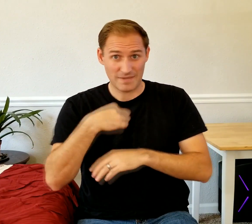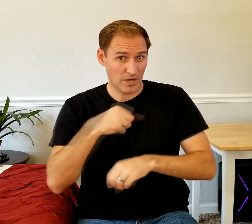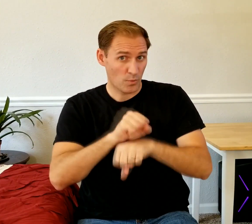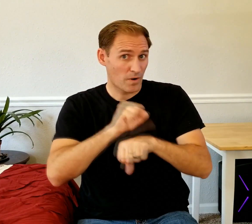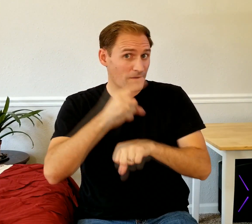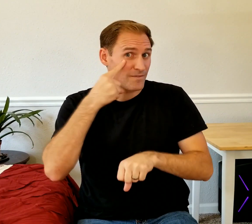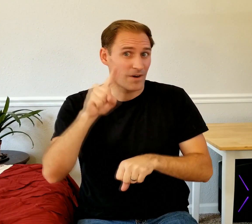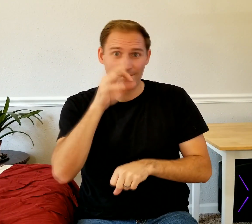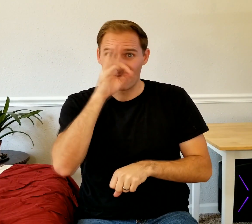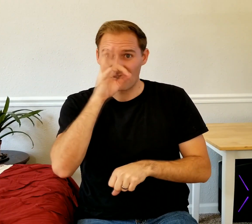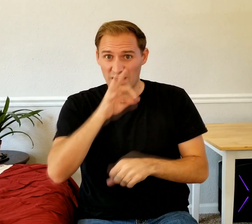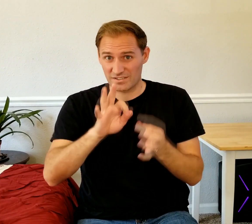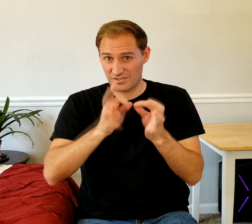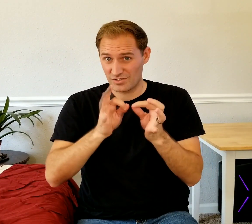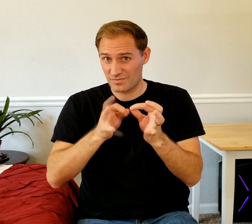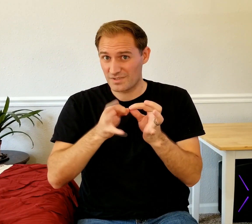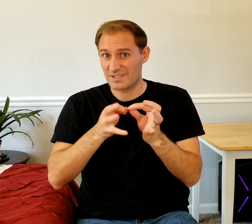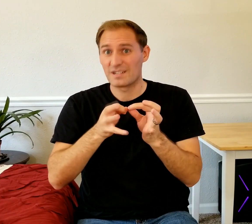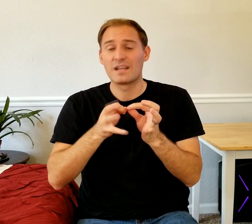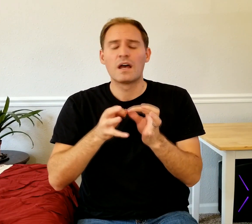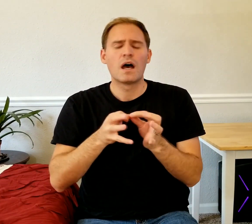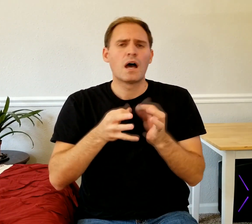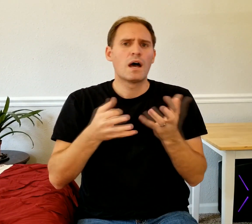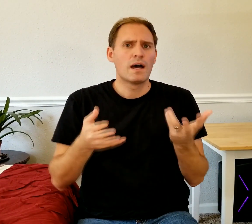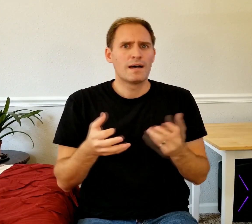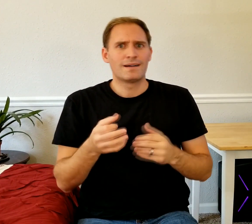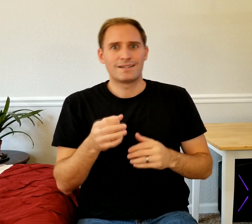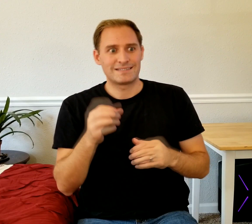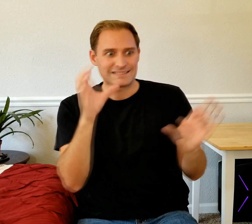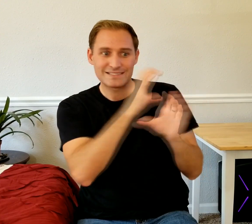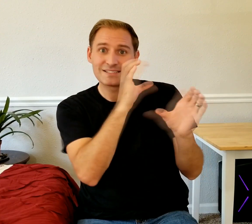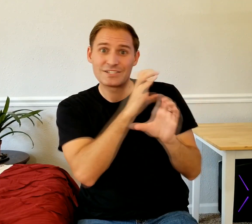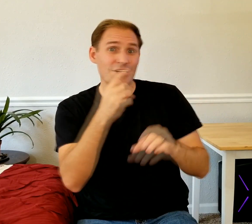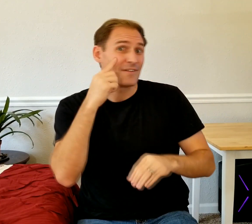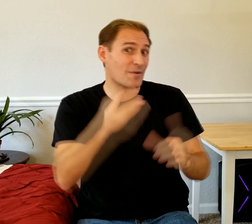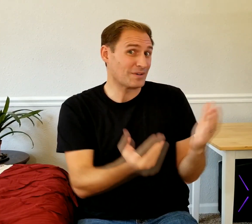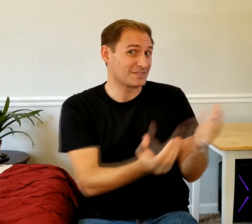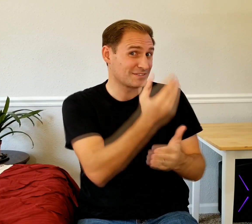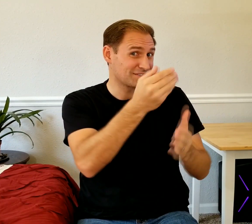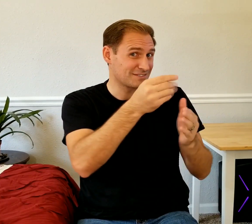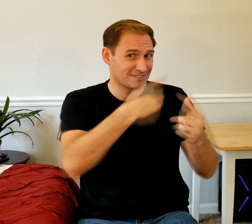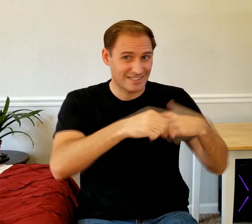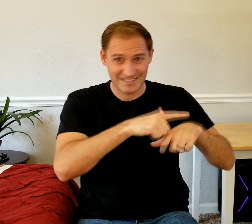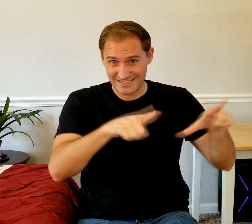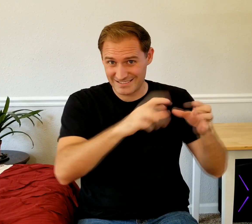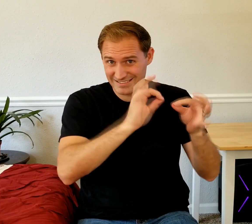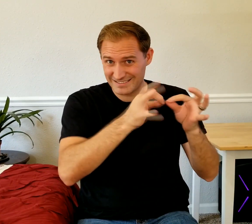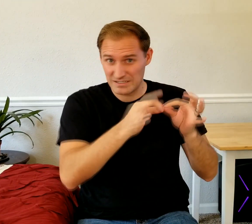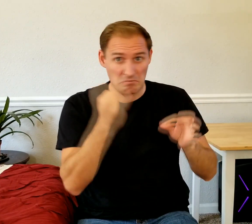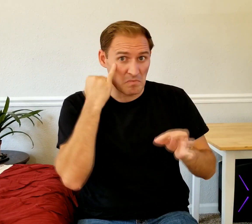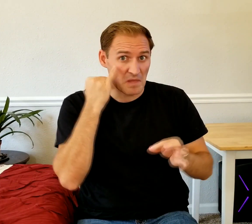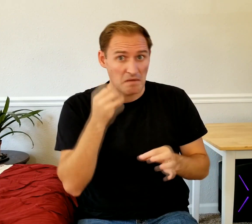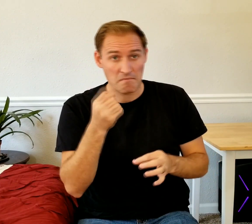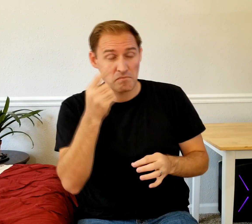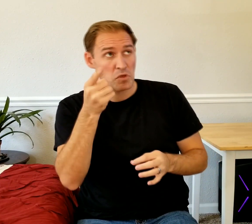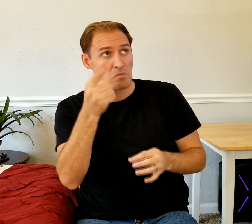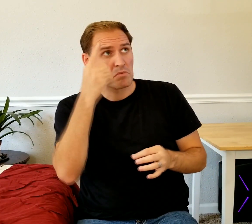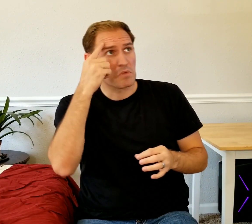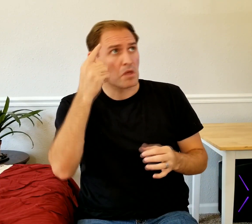so if you're someone that is just on the fence or maybe thinking about making sign language interpreting a career, please let me know. So hopefully I can